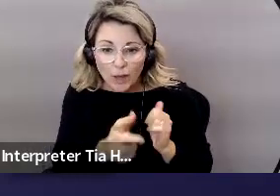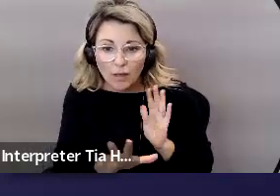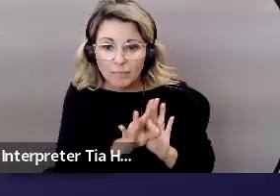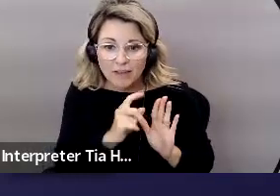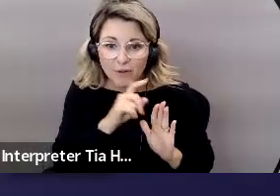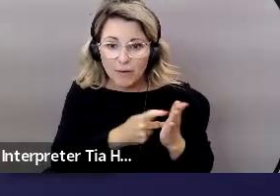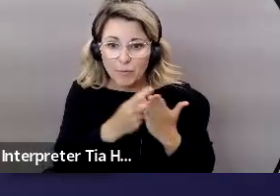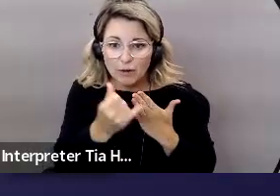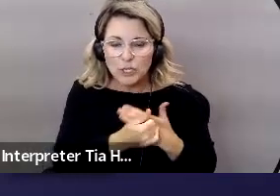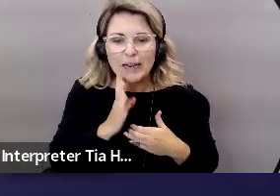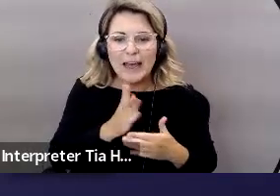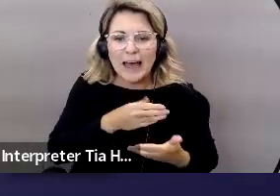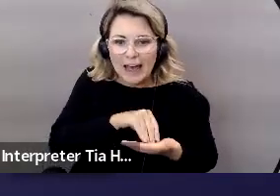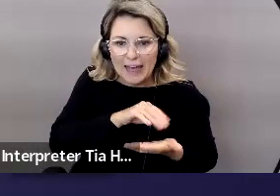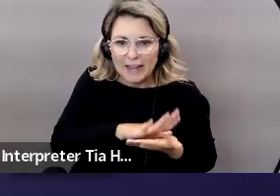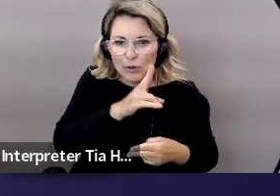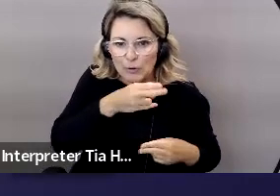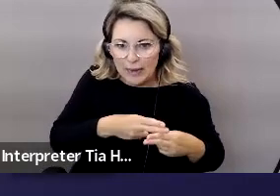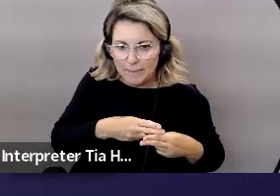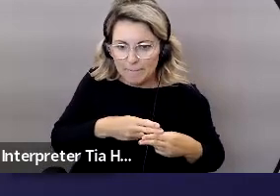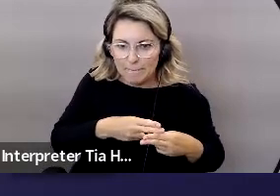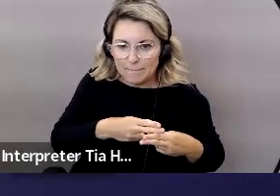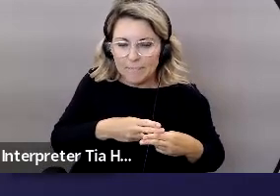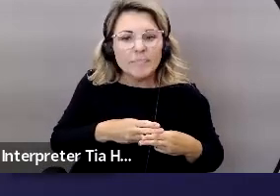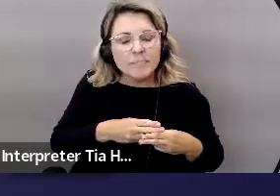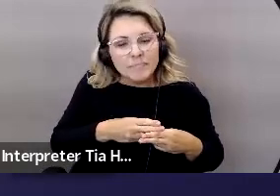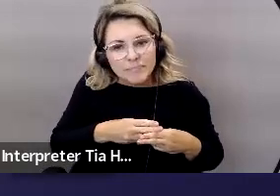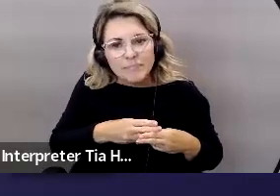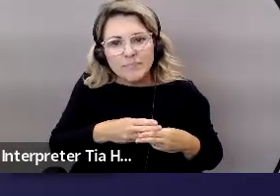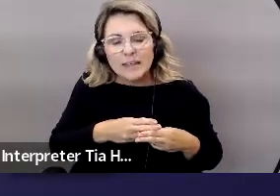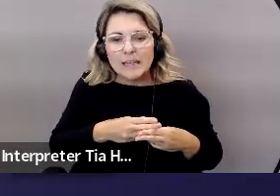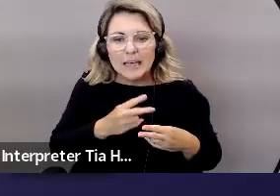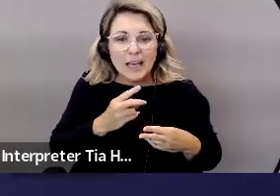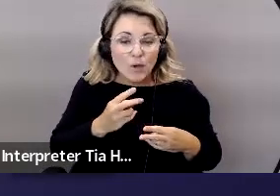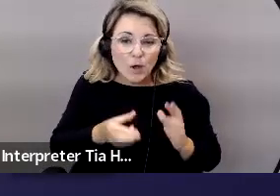make sure you put their name in there. It's not as attractive to reviewers to see a bunch of 'to